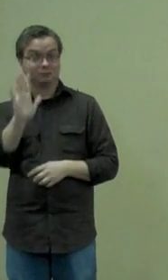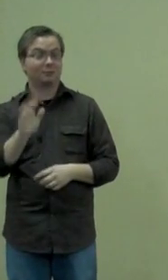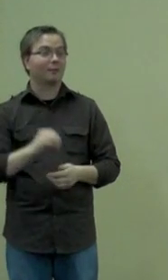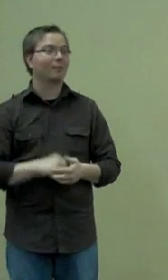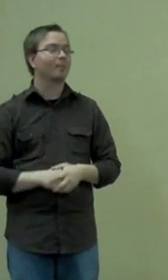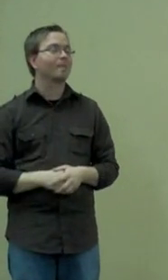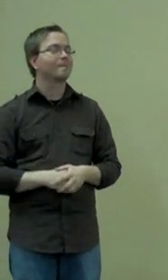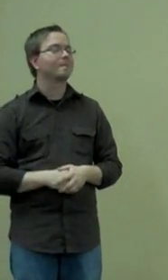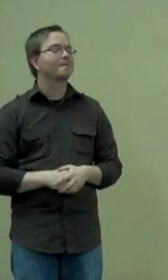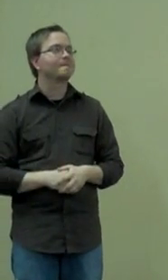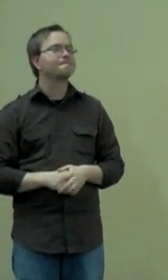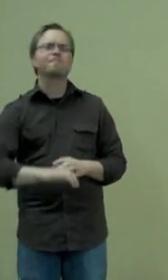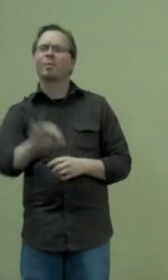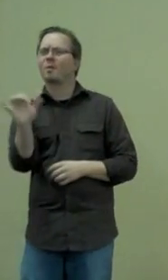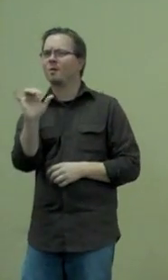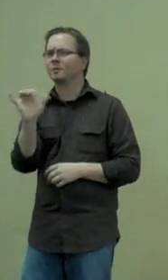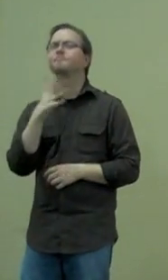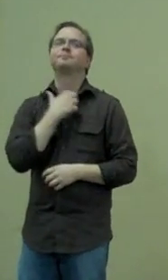And also. Sorry, communion.